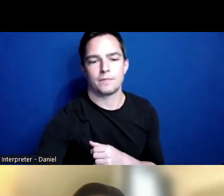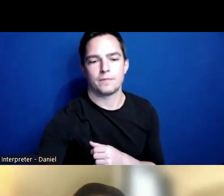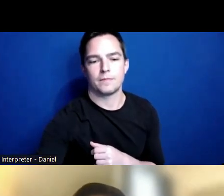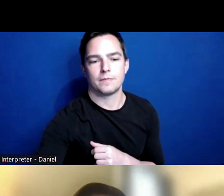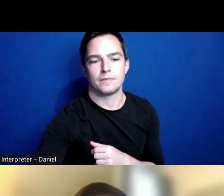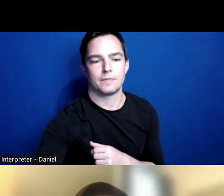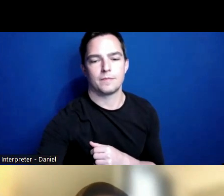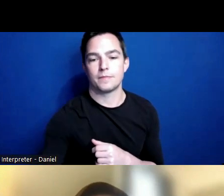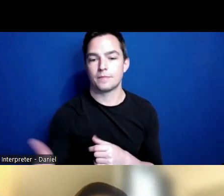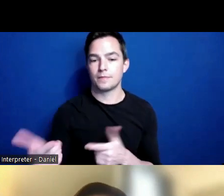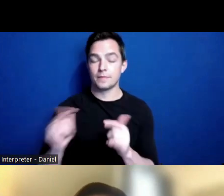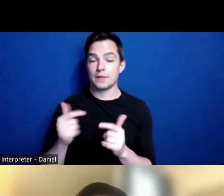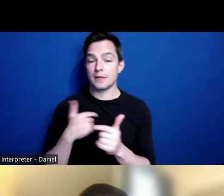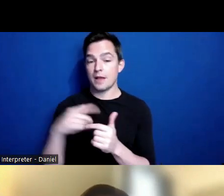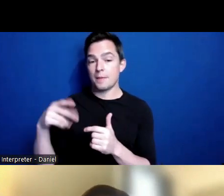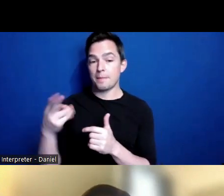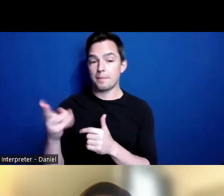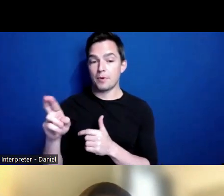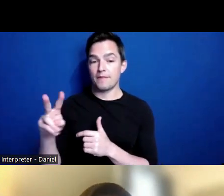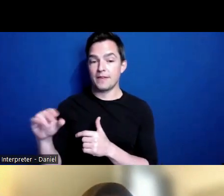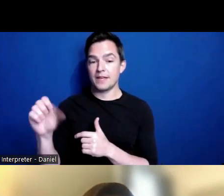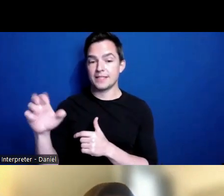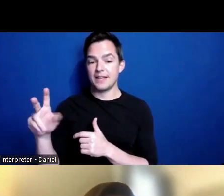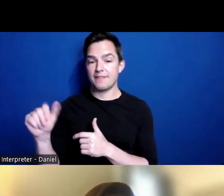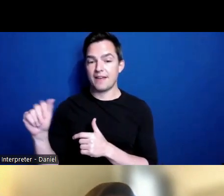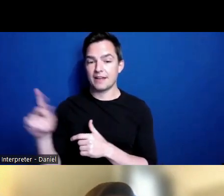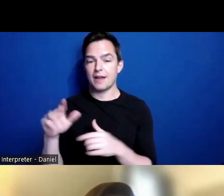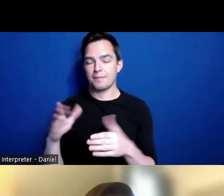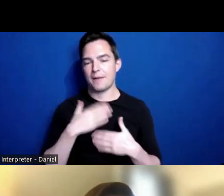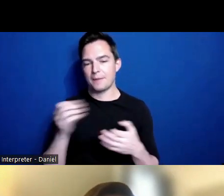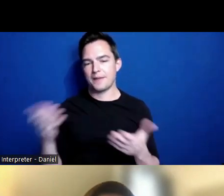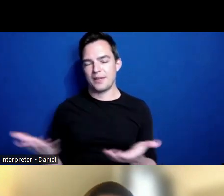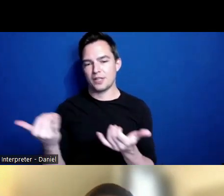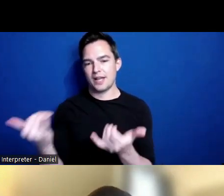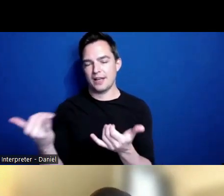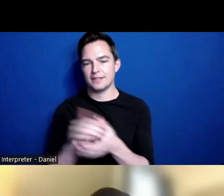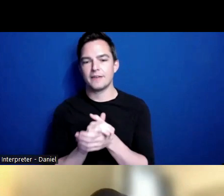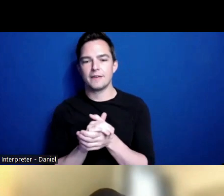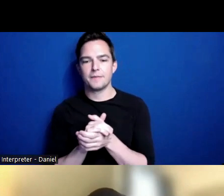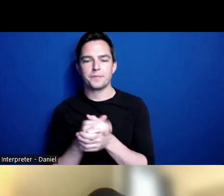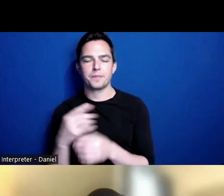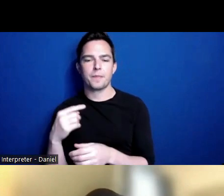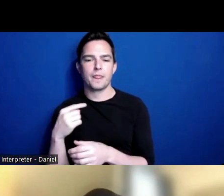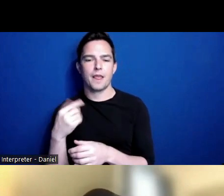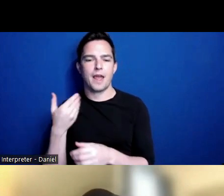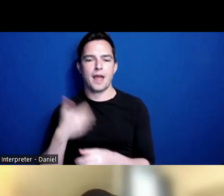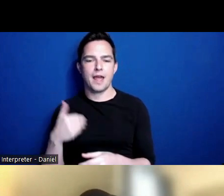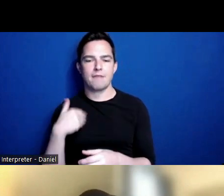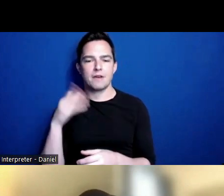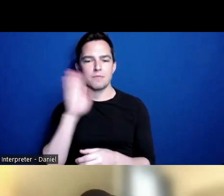(Purvi Sevak) And I'm Purvi Sevak. Very happy to be here today. I have brown skin,